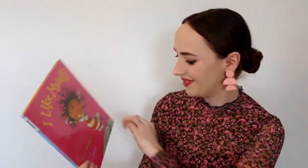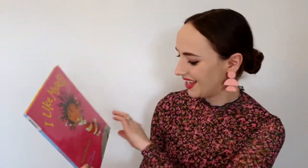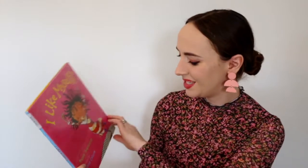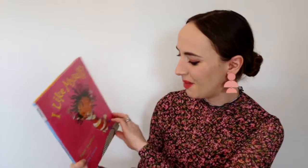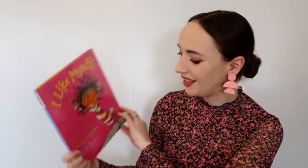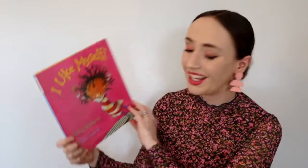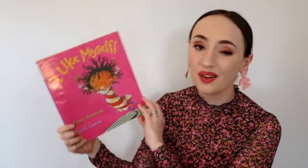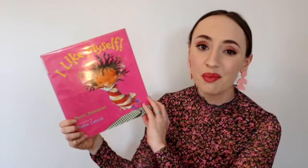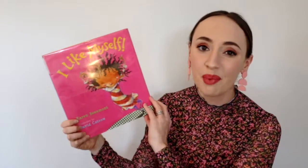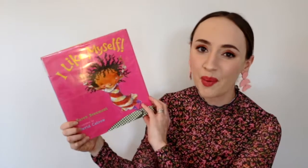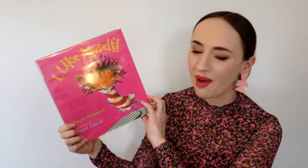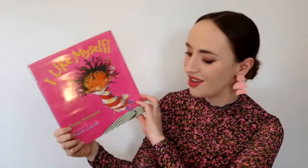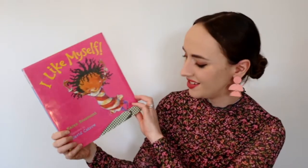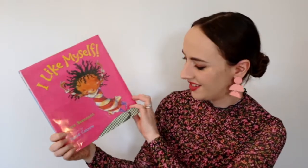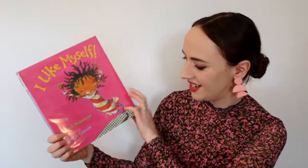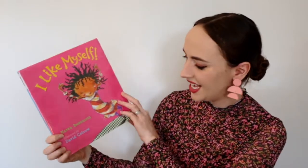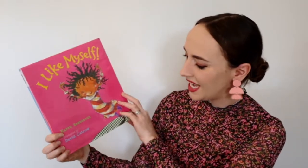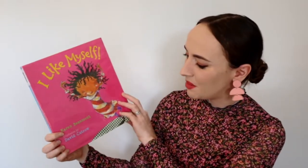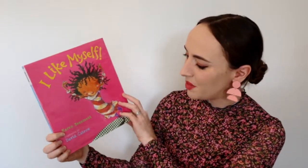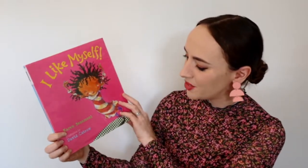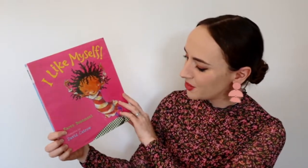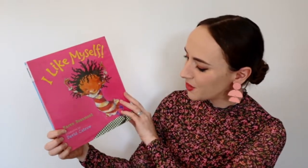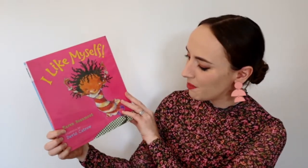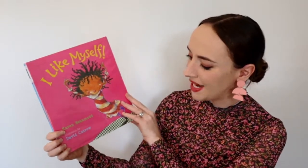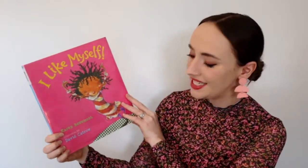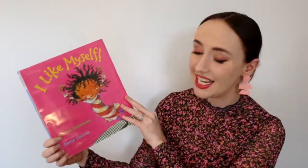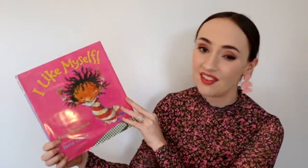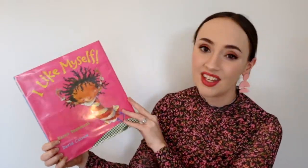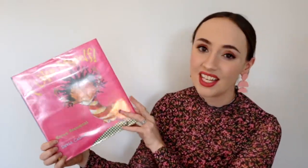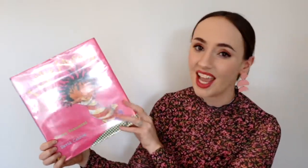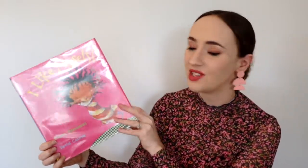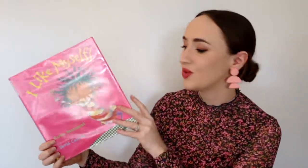It's by Karen Beaumont and the pictures are by David Castro.